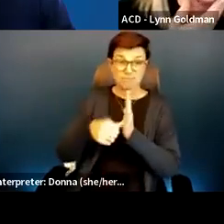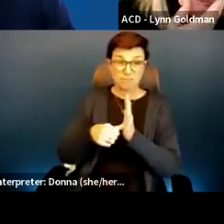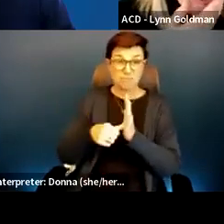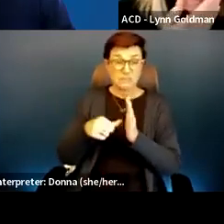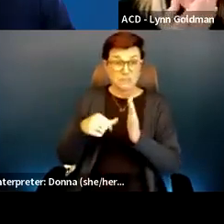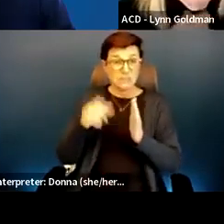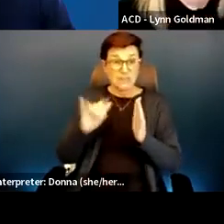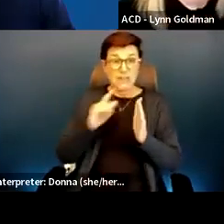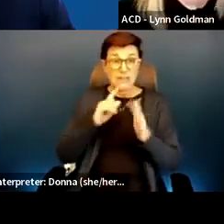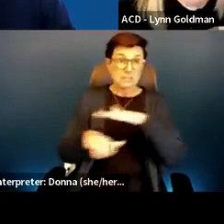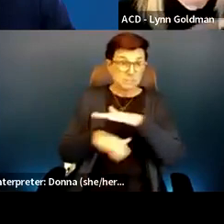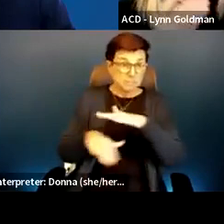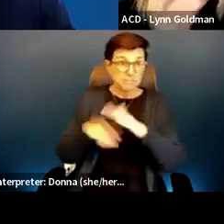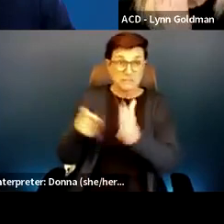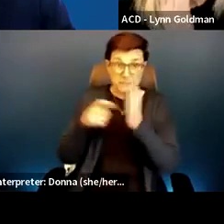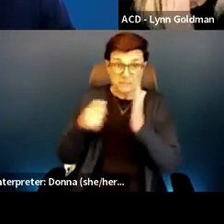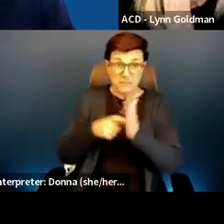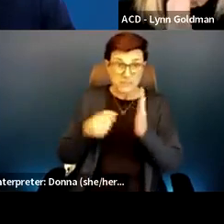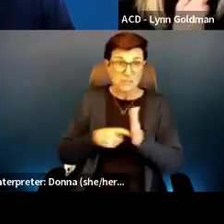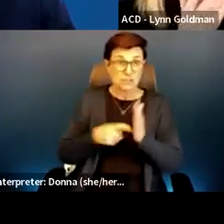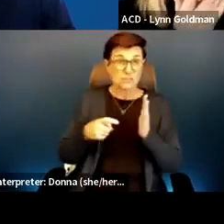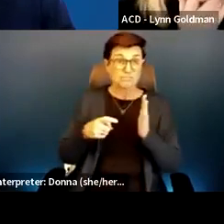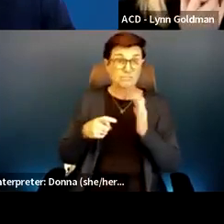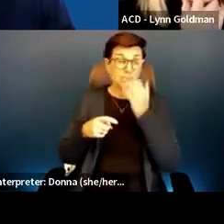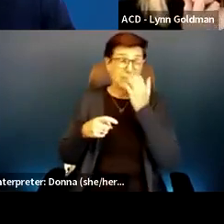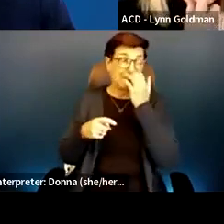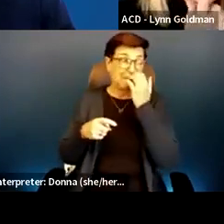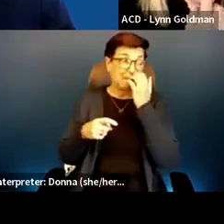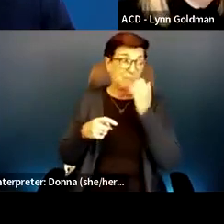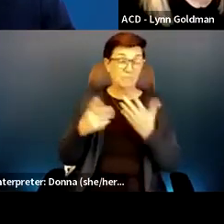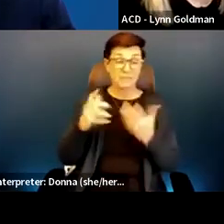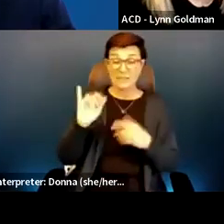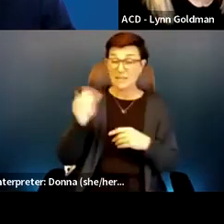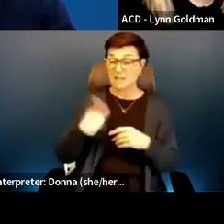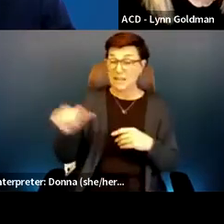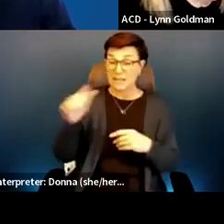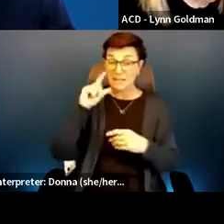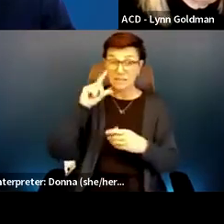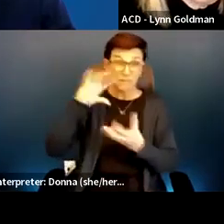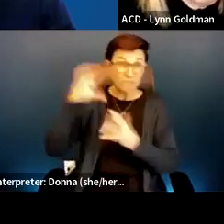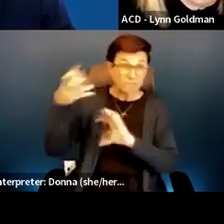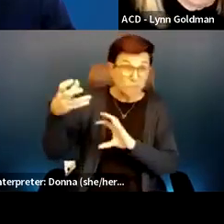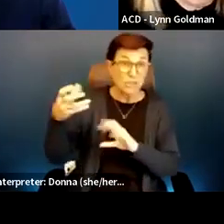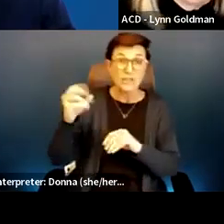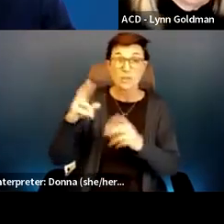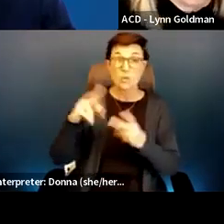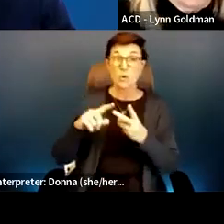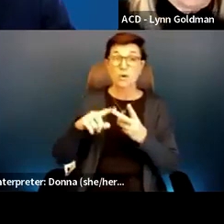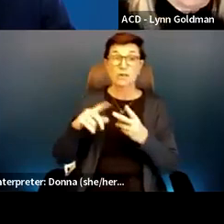and when there's confusion about that or people don't feel like this is what you have to do,